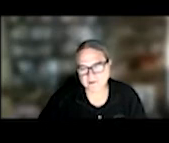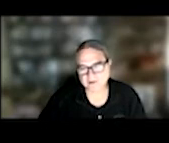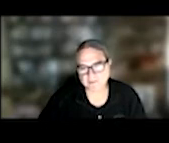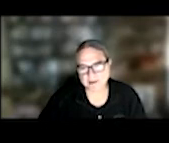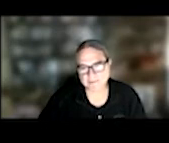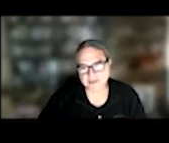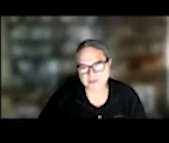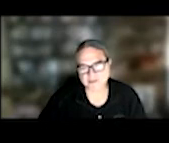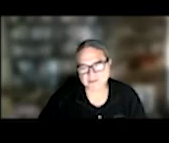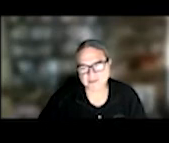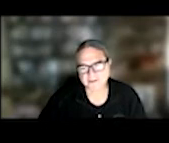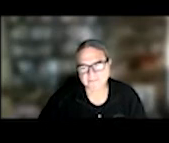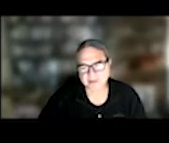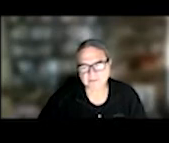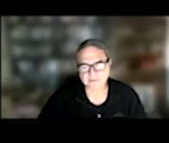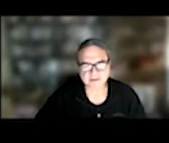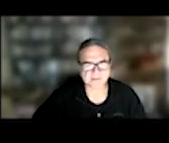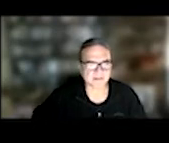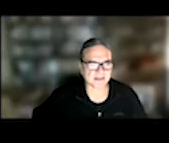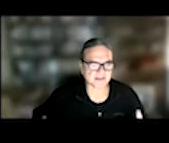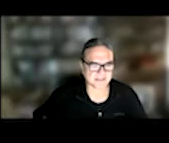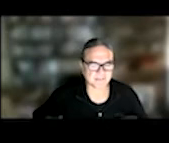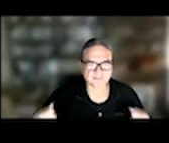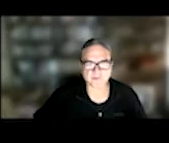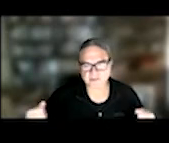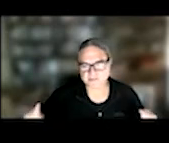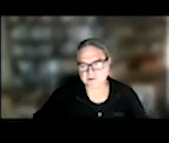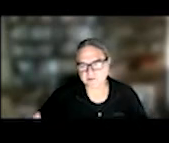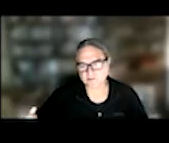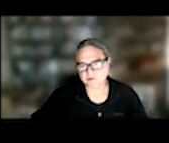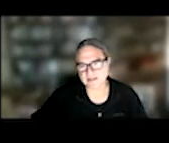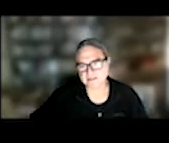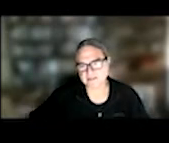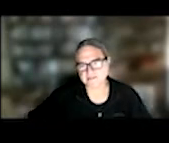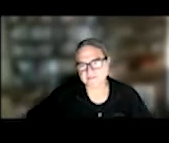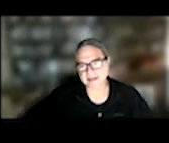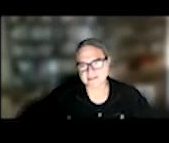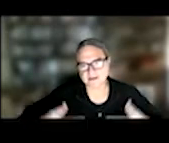our tribal populations and when we think about that deep rooted spiritual process of passing